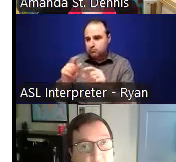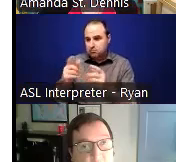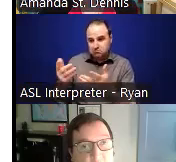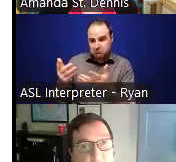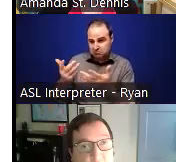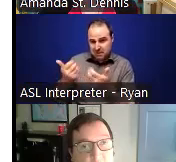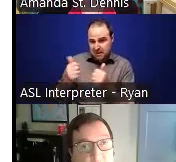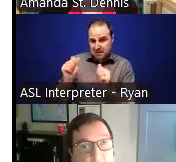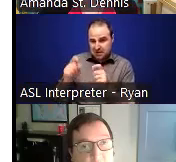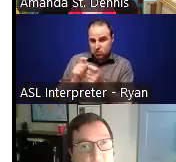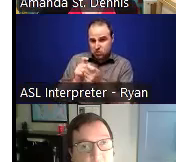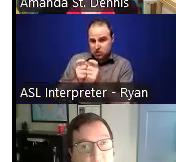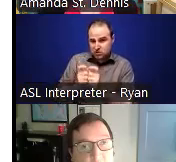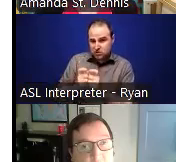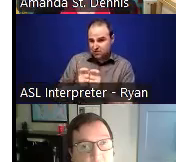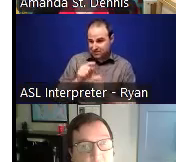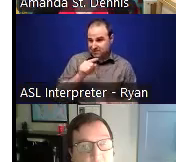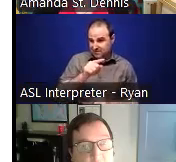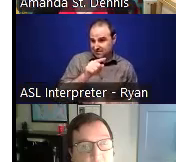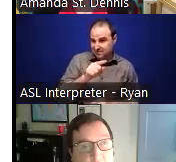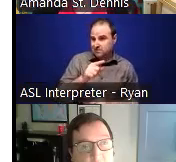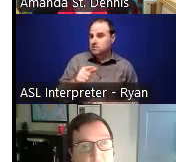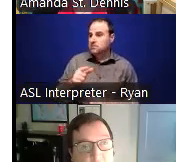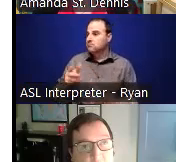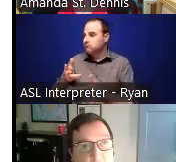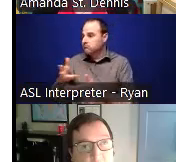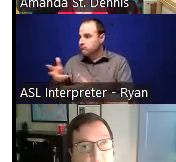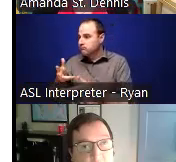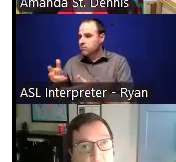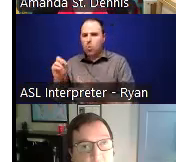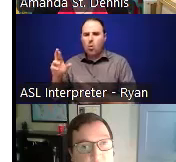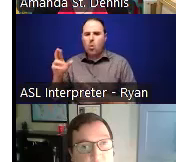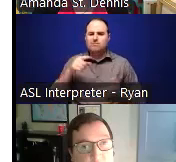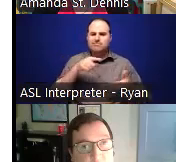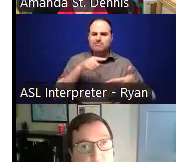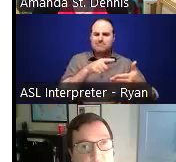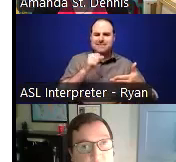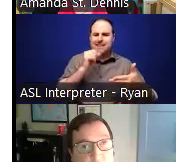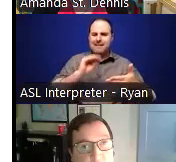changed in the terms of reference, or perhaps something isn't clear and that relates to the